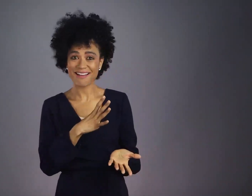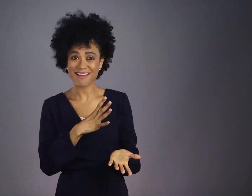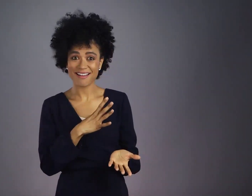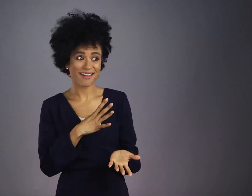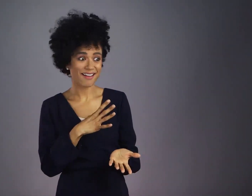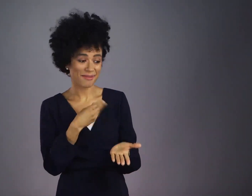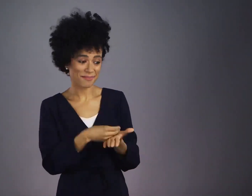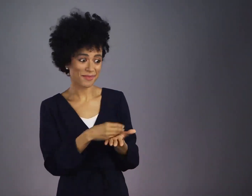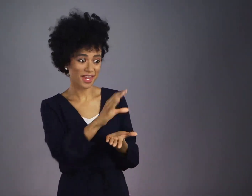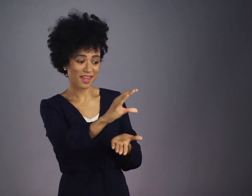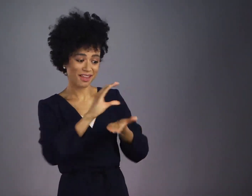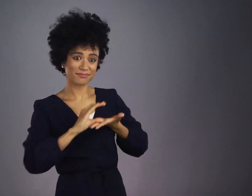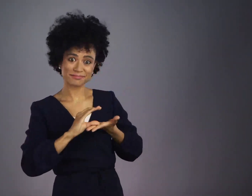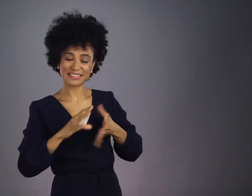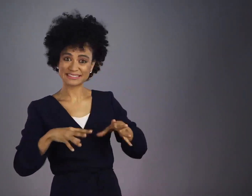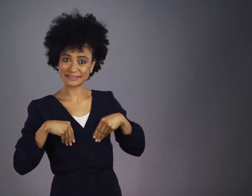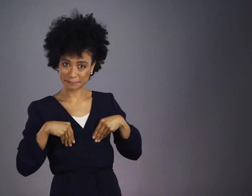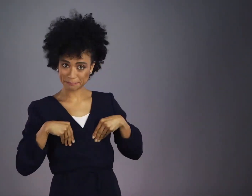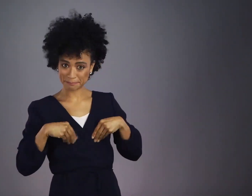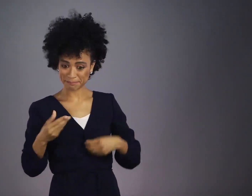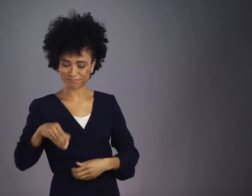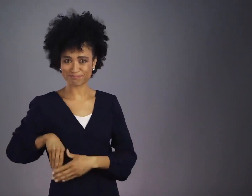giving him no receipt for it.